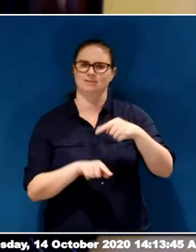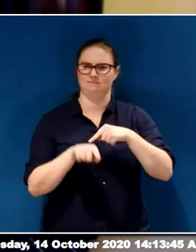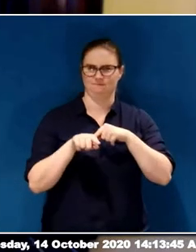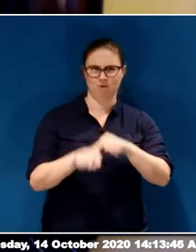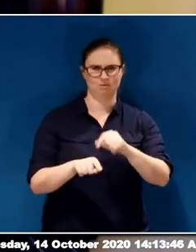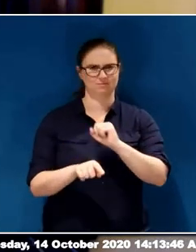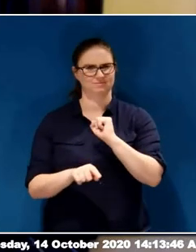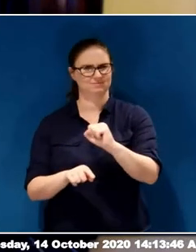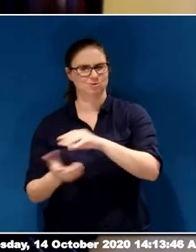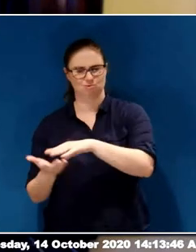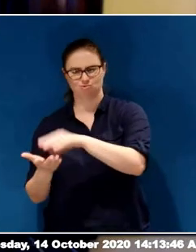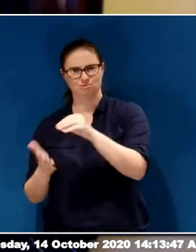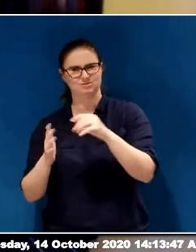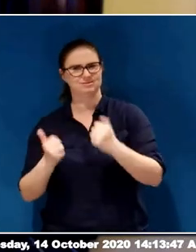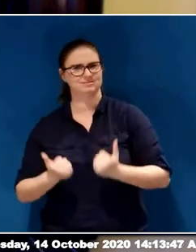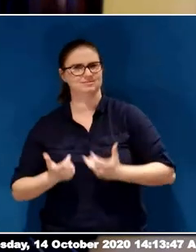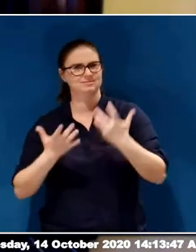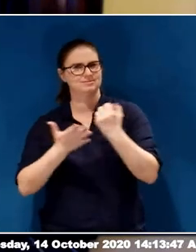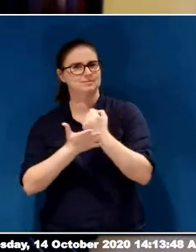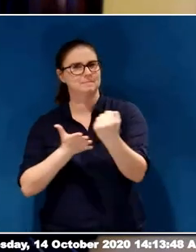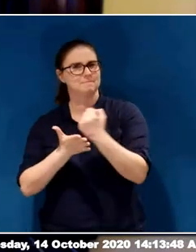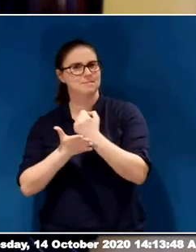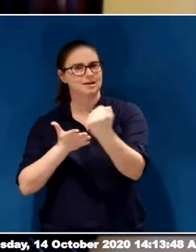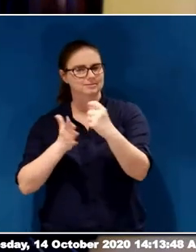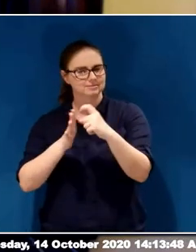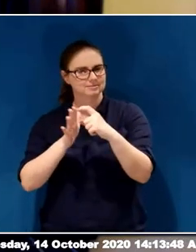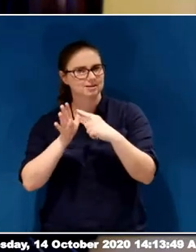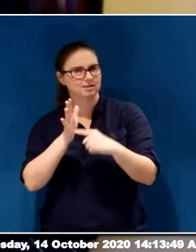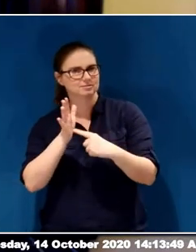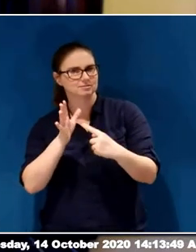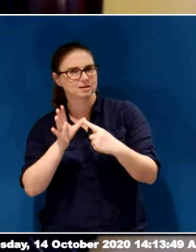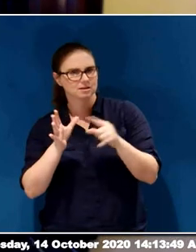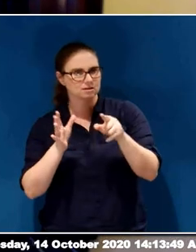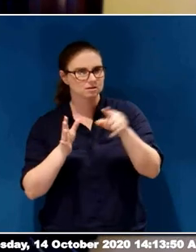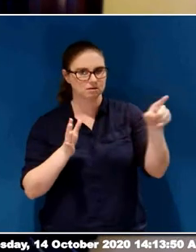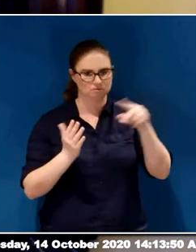If a student is not making progress in reading, it may be an issue with their